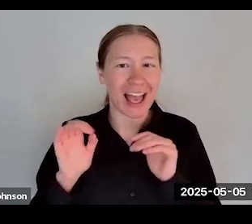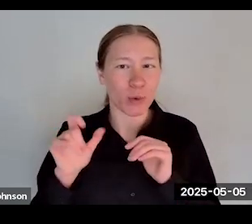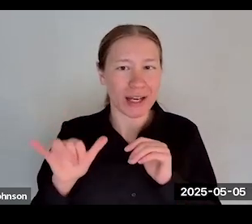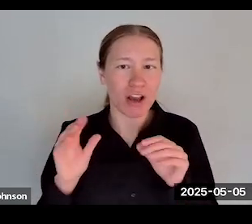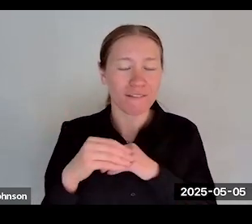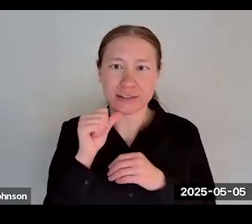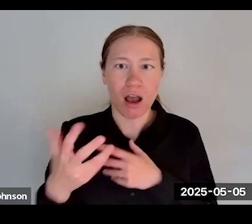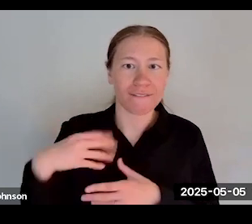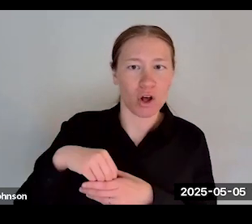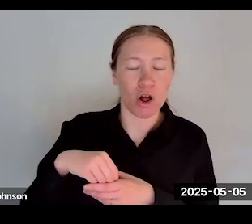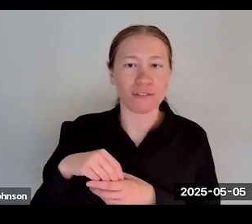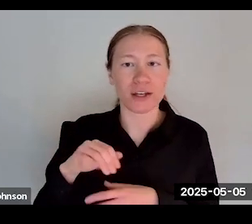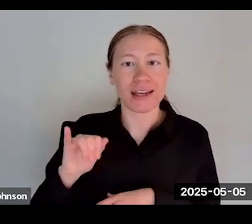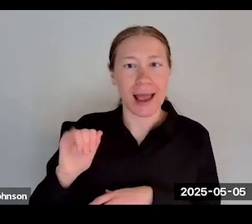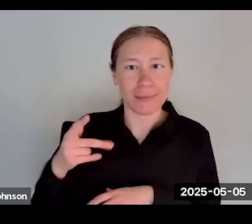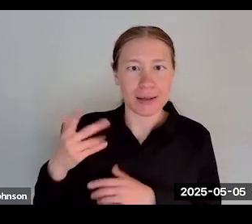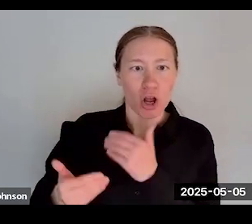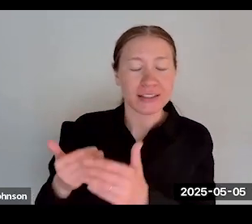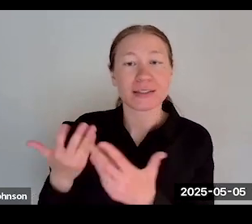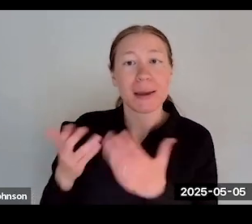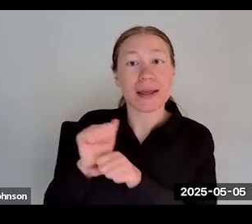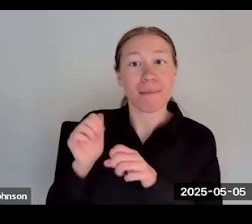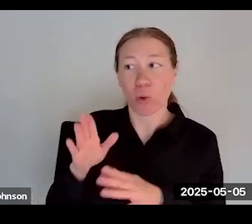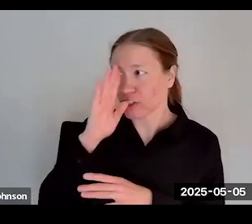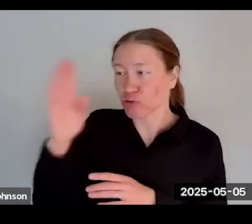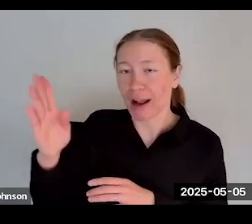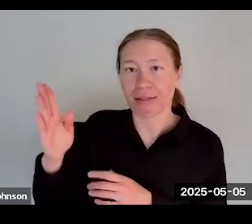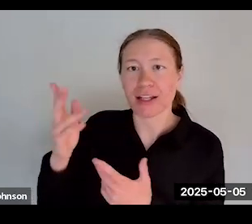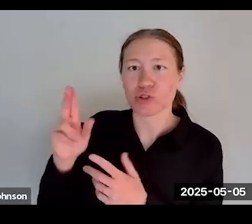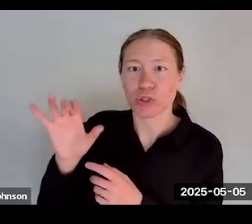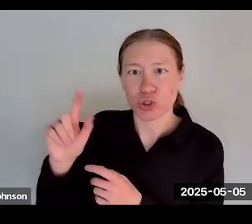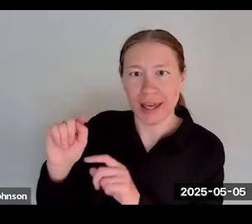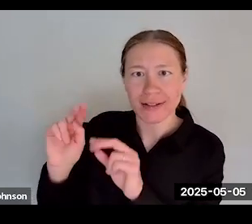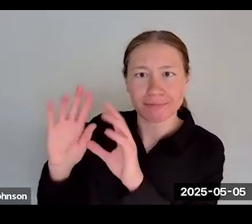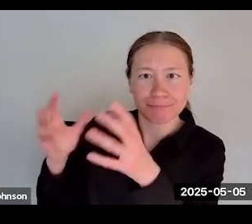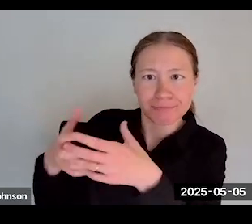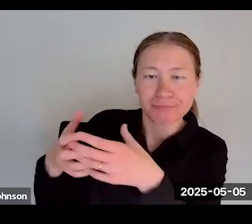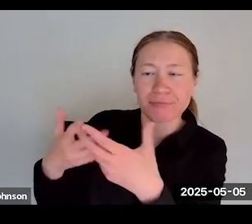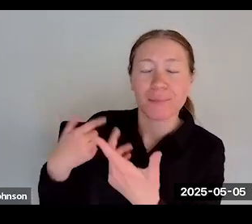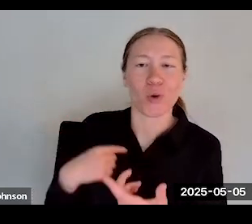because an employee went directly to their unit, but we're always available to consult when questions come up.